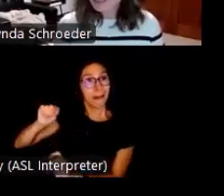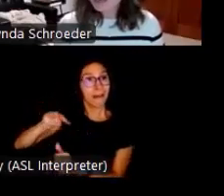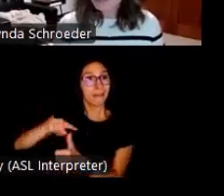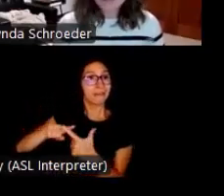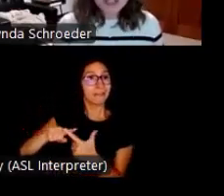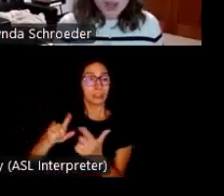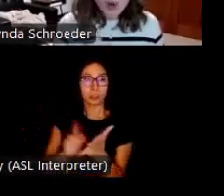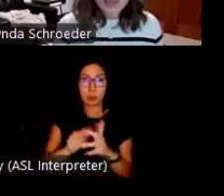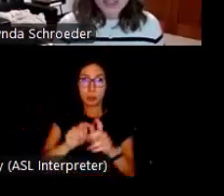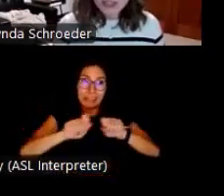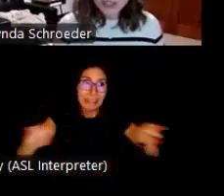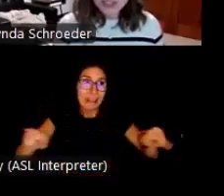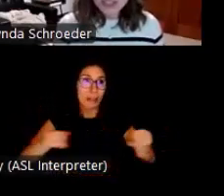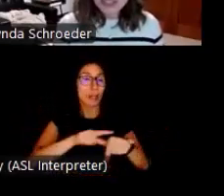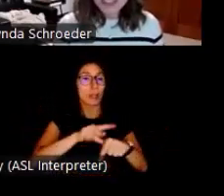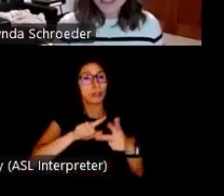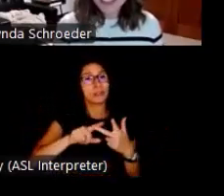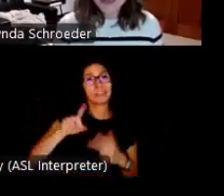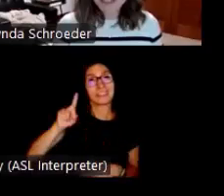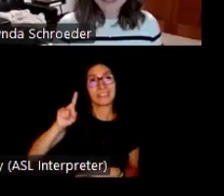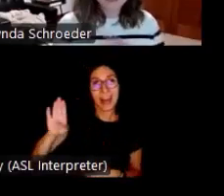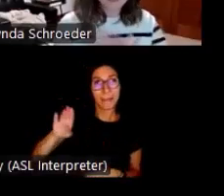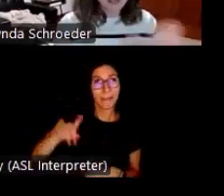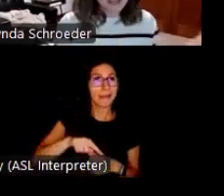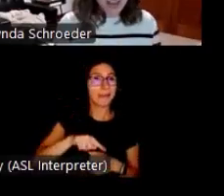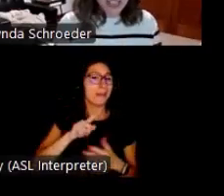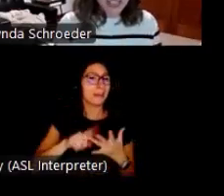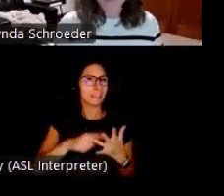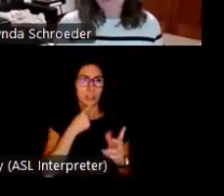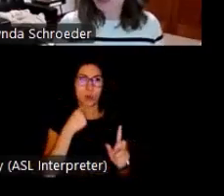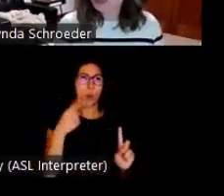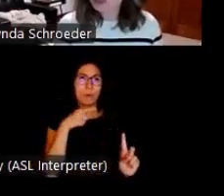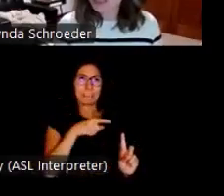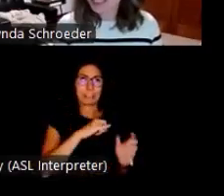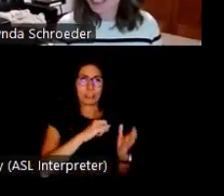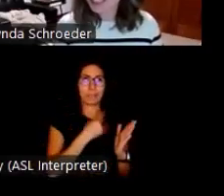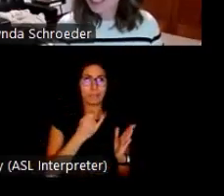Pretty much always journals. This person said "never anything from social media."